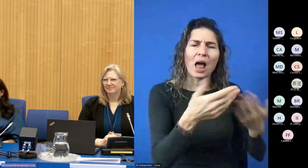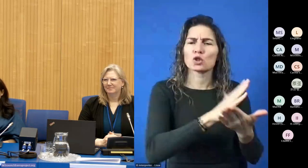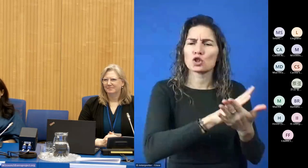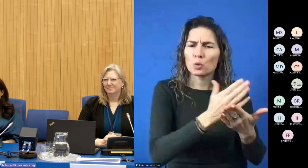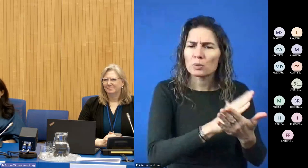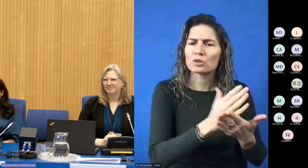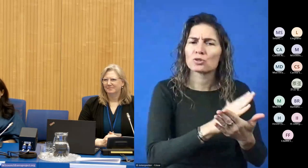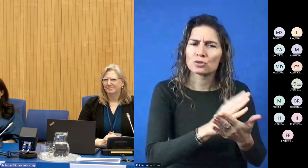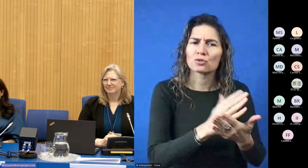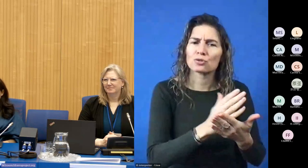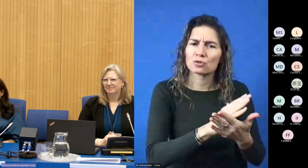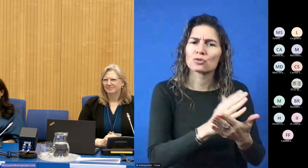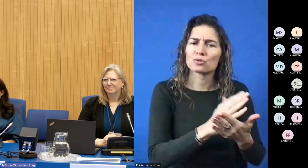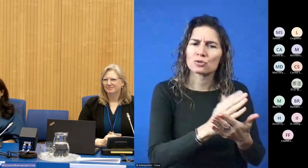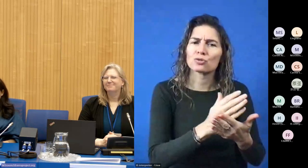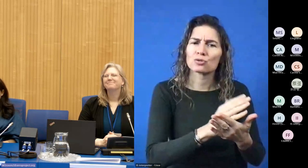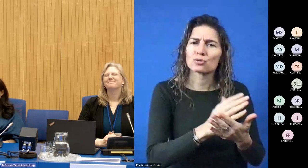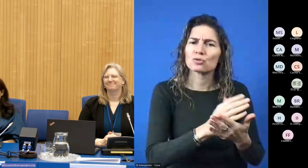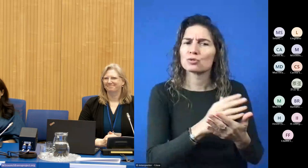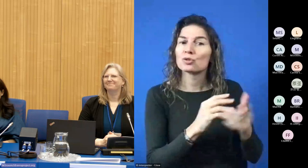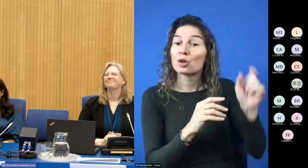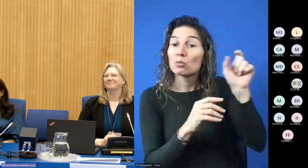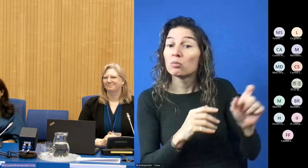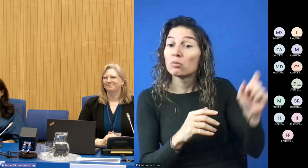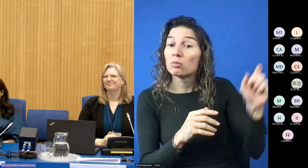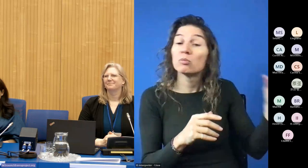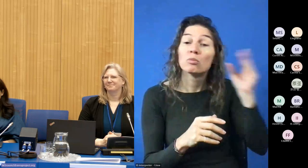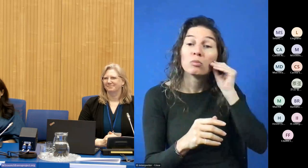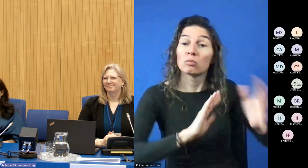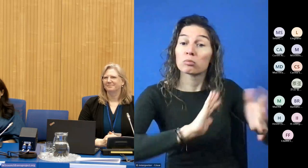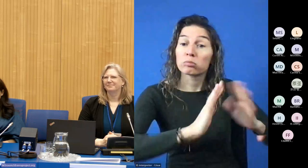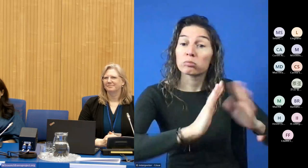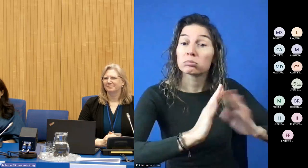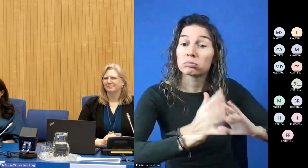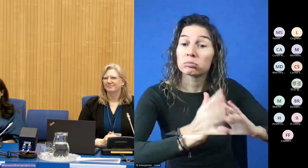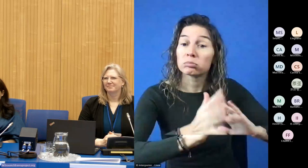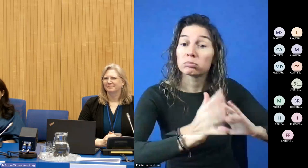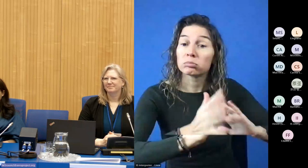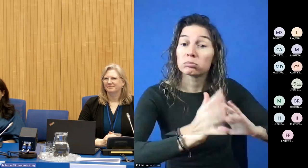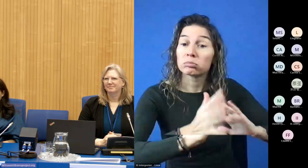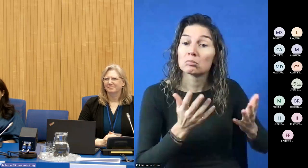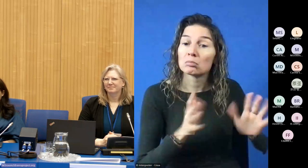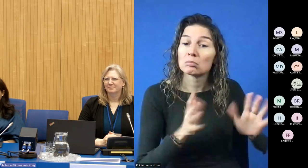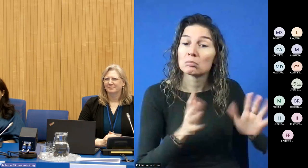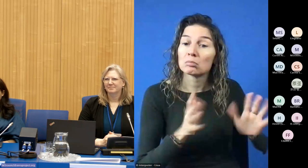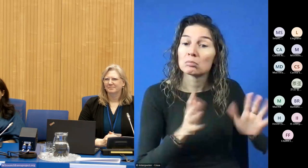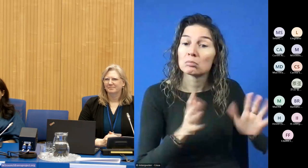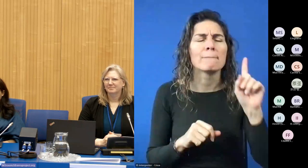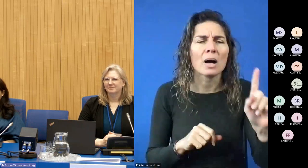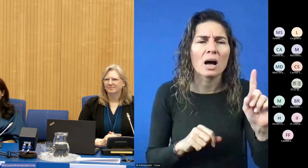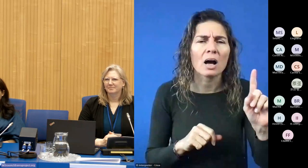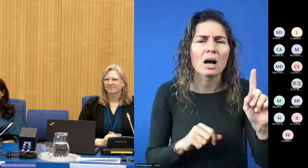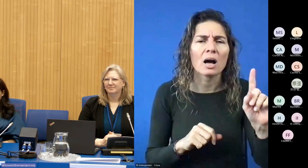what the commenters are doing. My question is, what does it require to be a sign language,